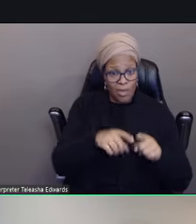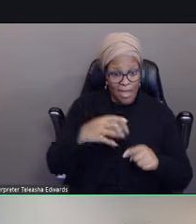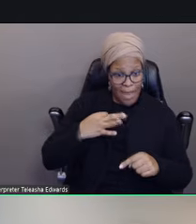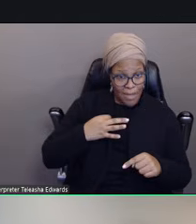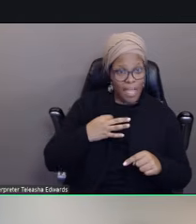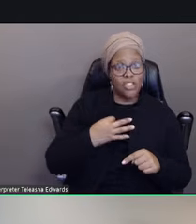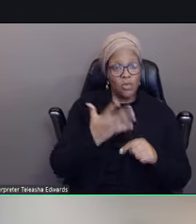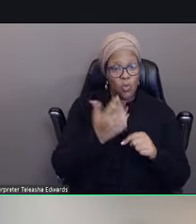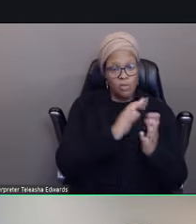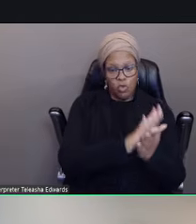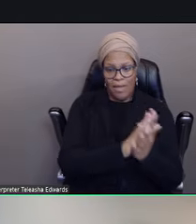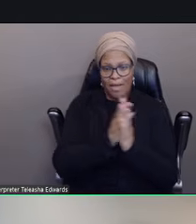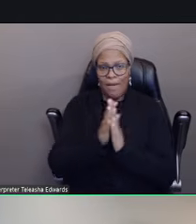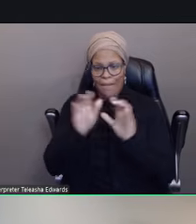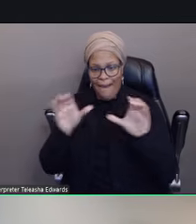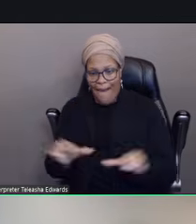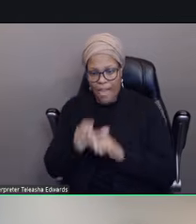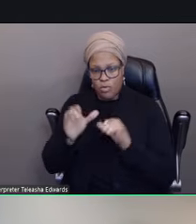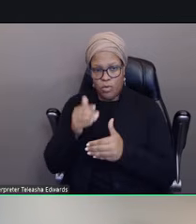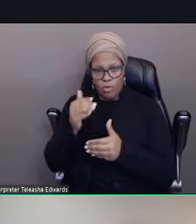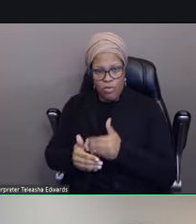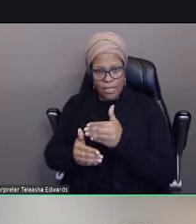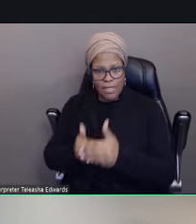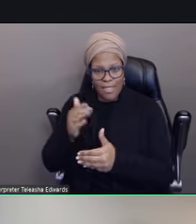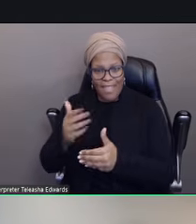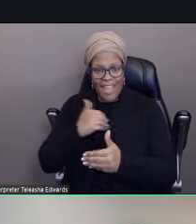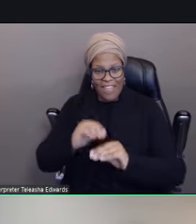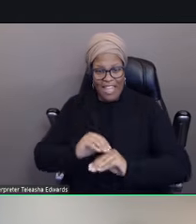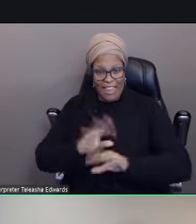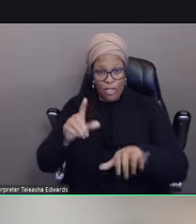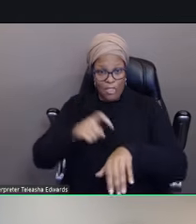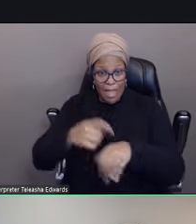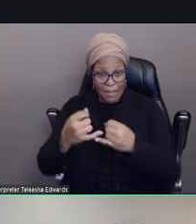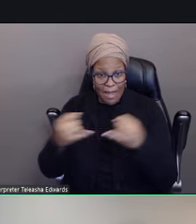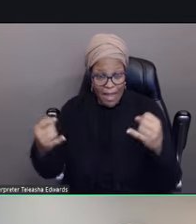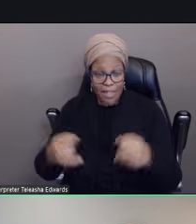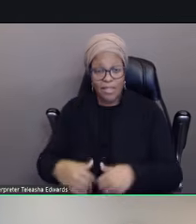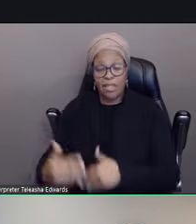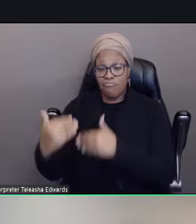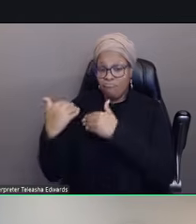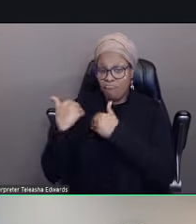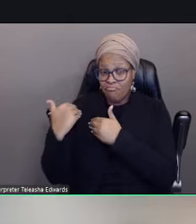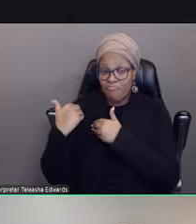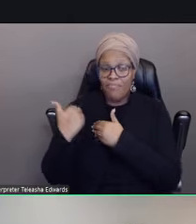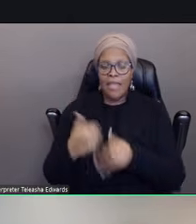that have clear timelines, responsibilities, and measurable milestones that we can hold ourselves